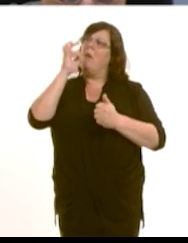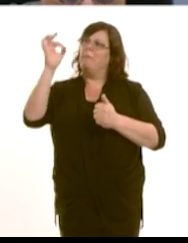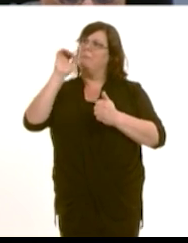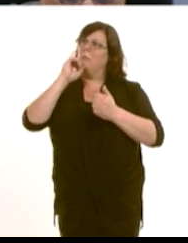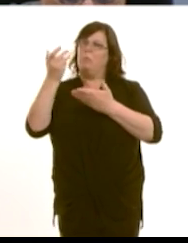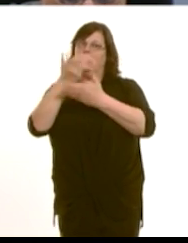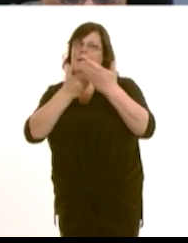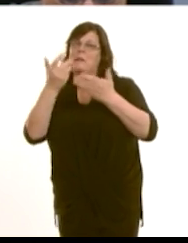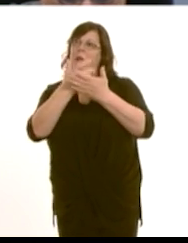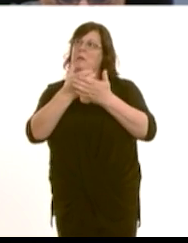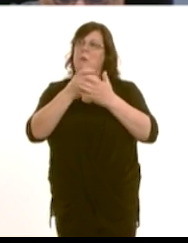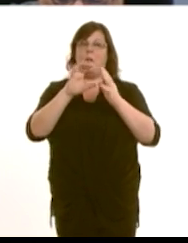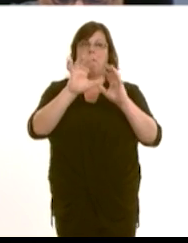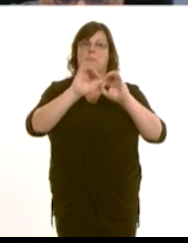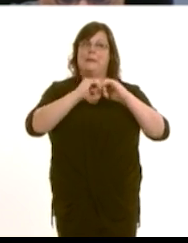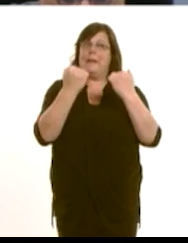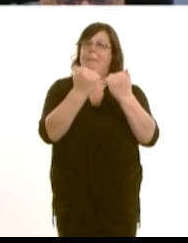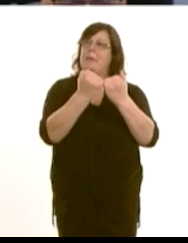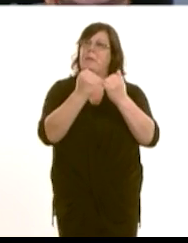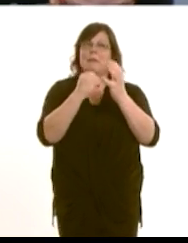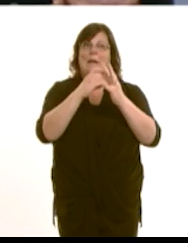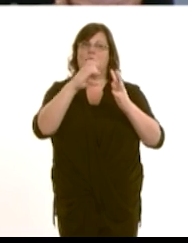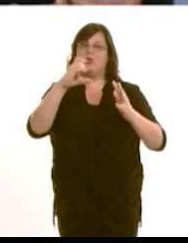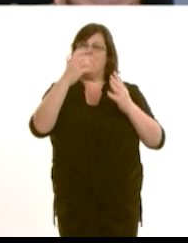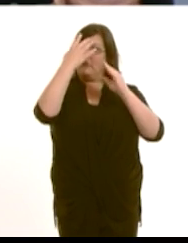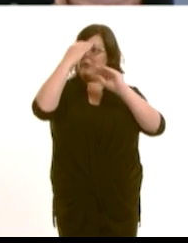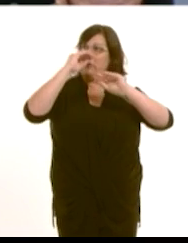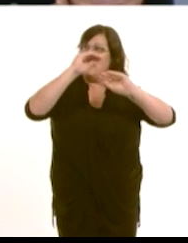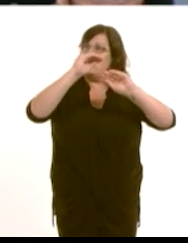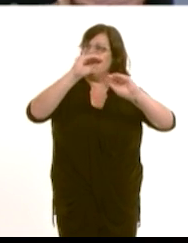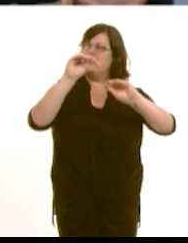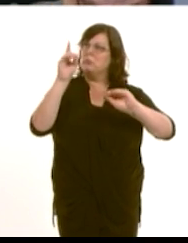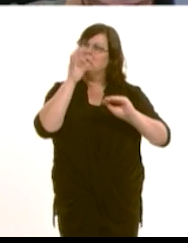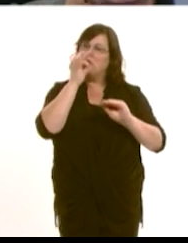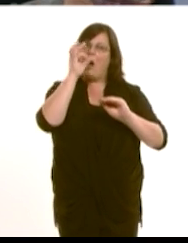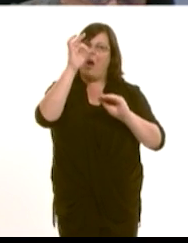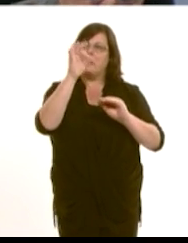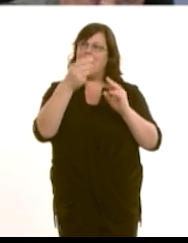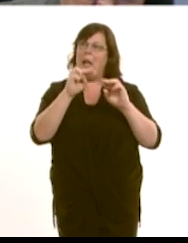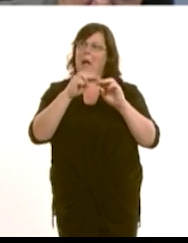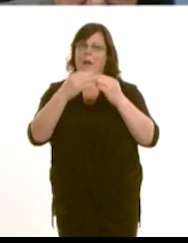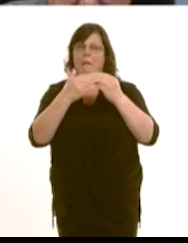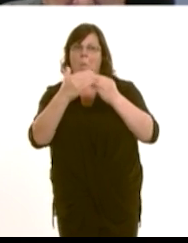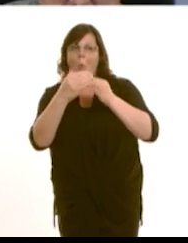Secretary for Education to talk about how we can up the hours and minutes that young